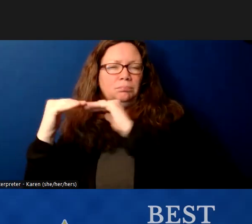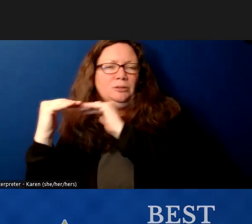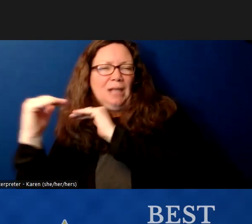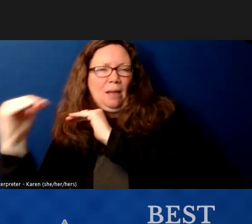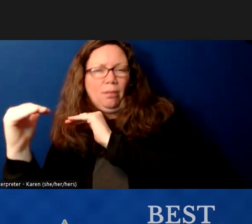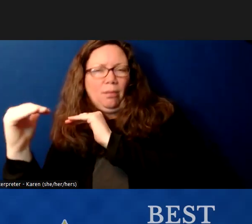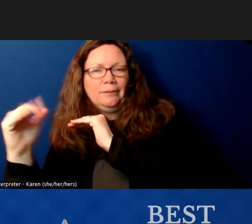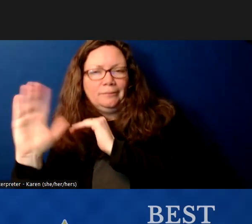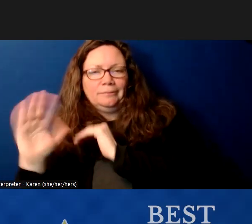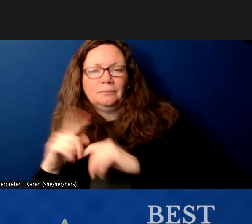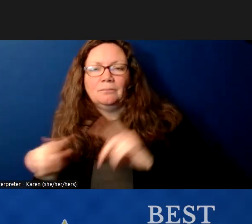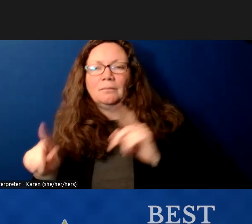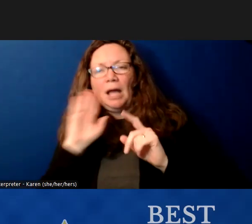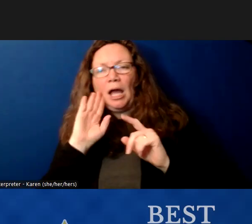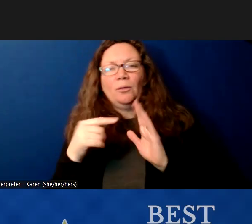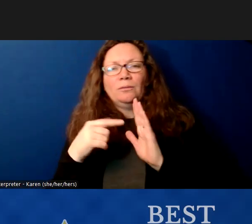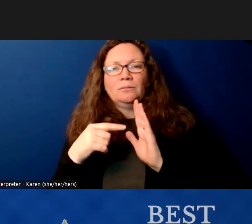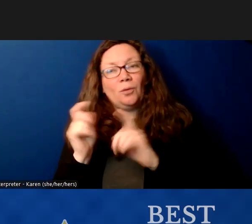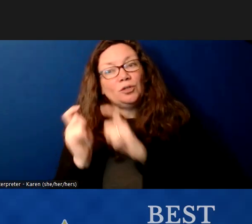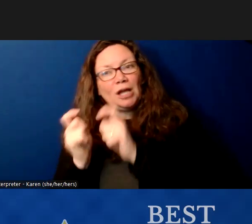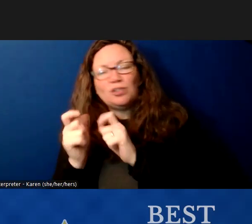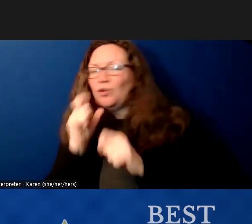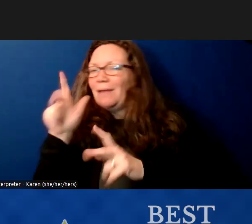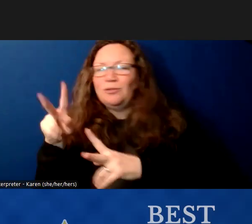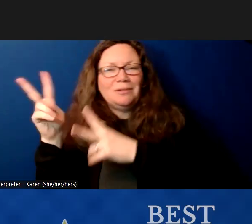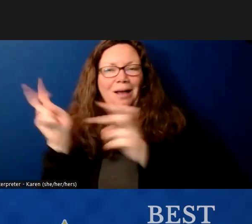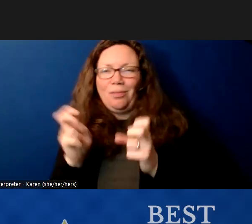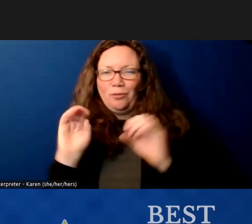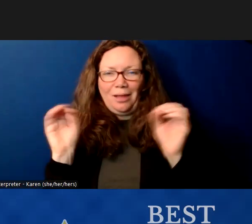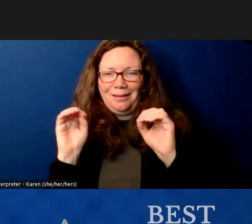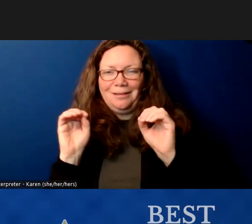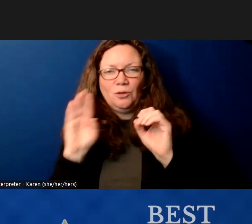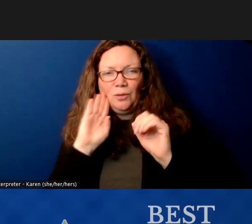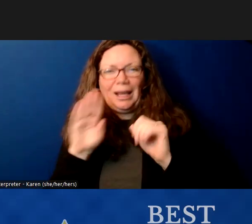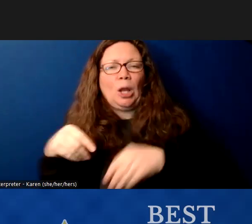to get to them while you're in the, while you're in the application. So we move to the next screen, please.